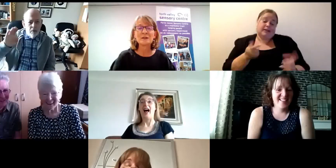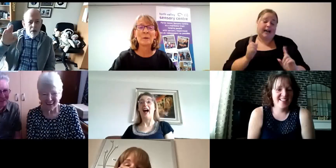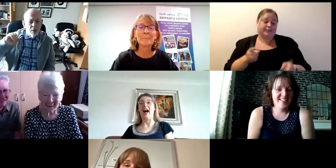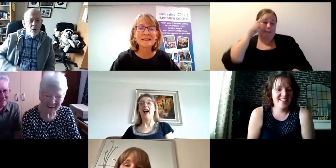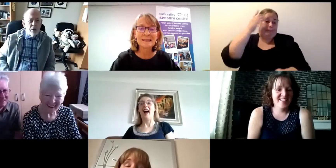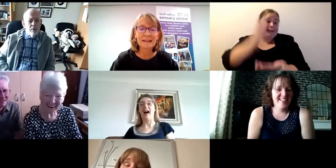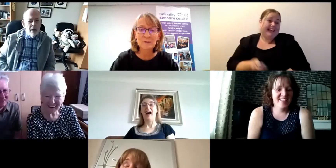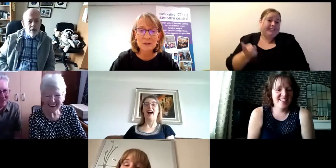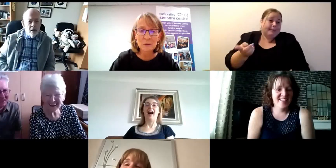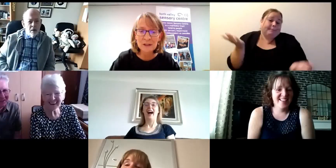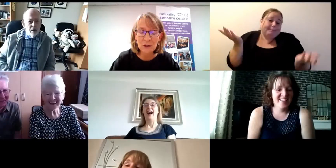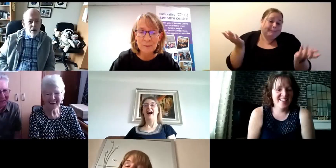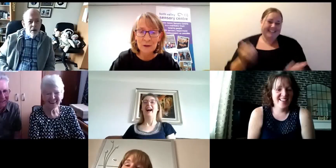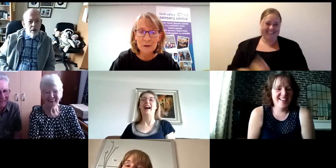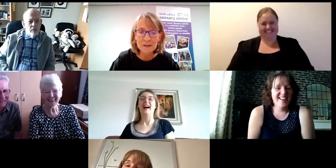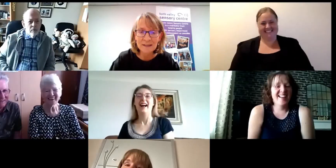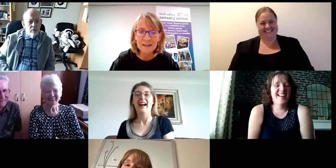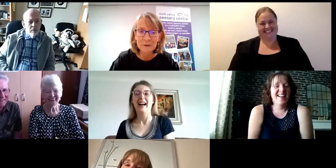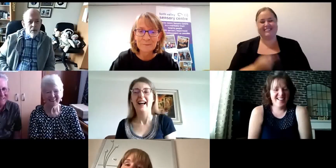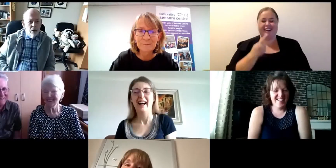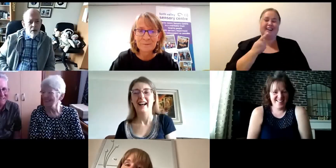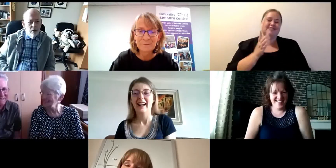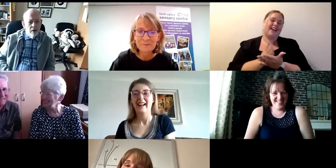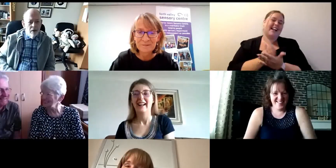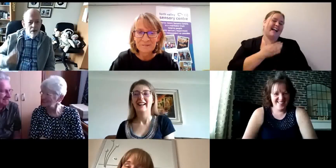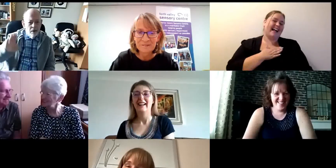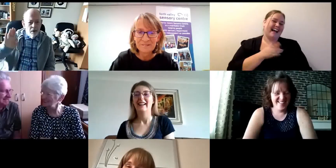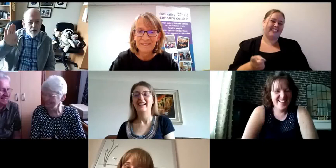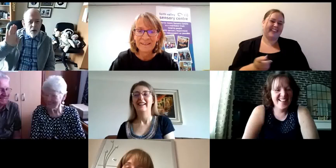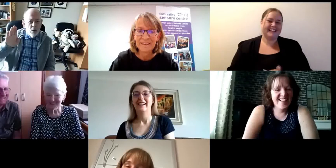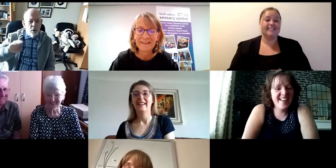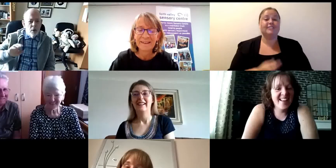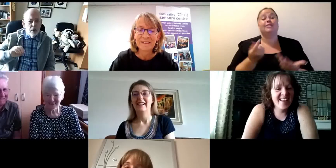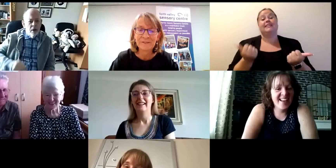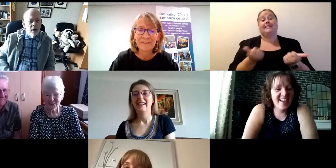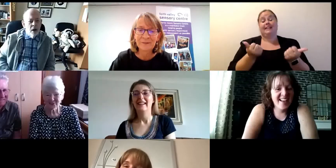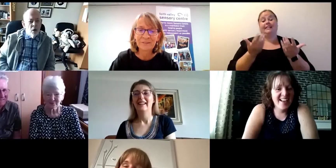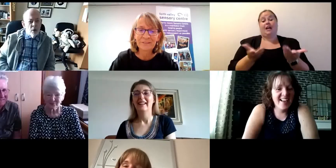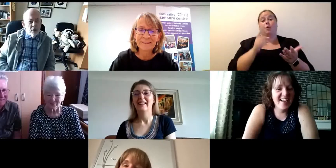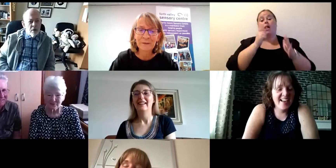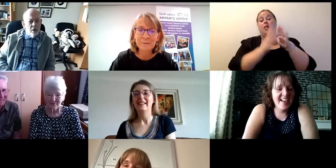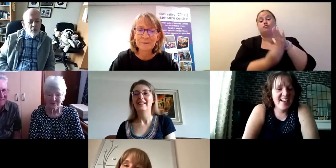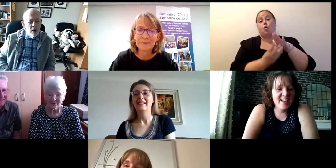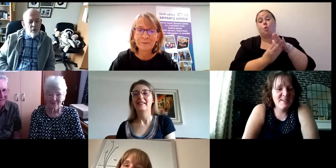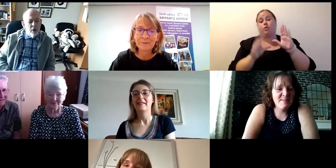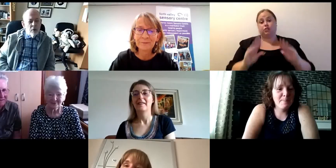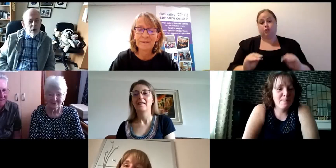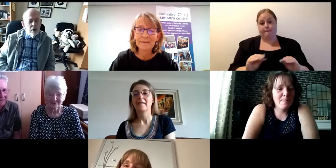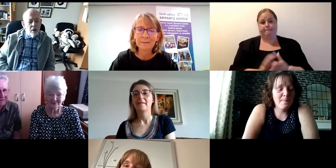So I'm going to stop recording [video ends]